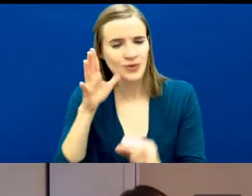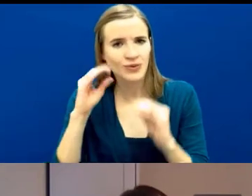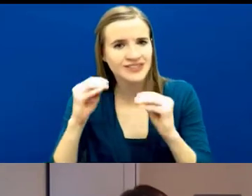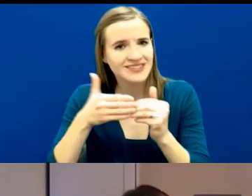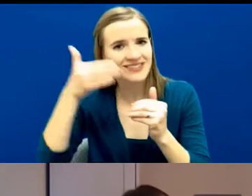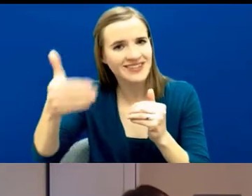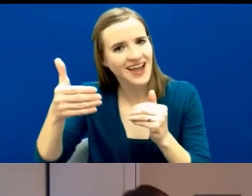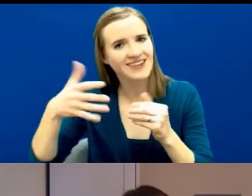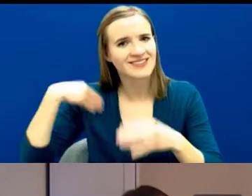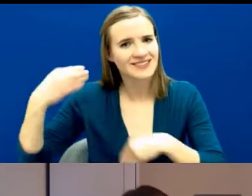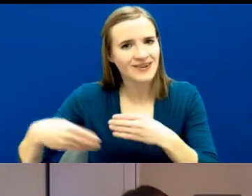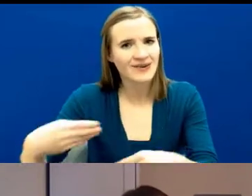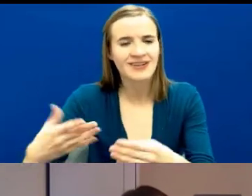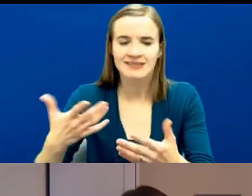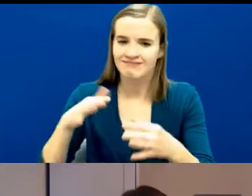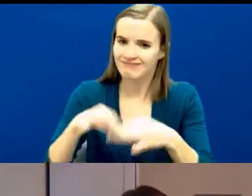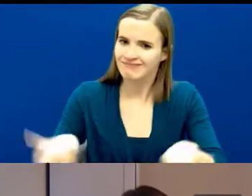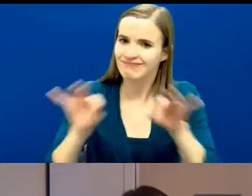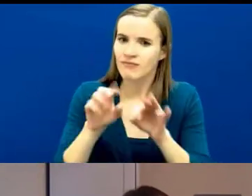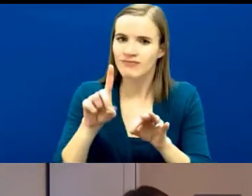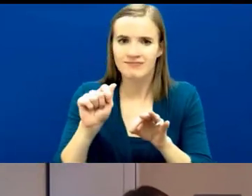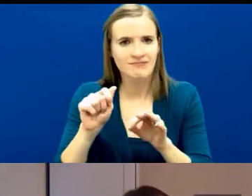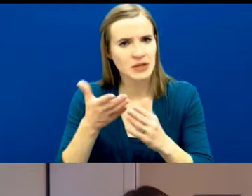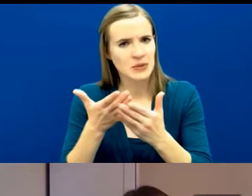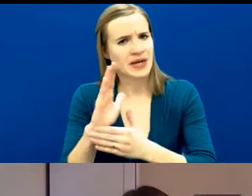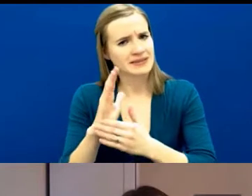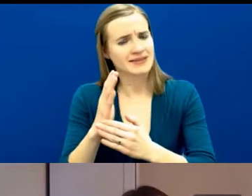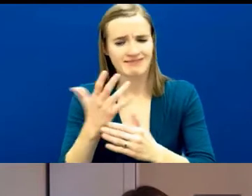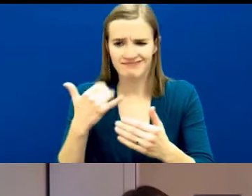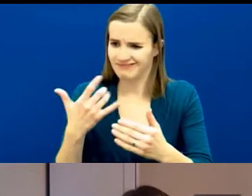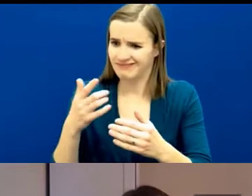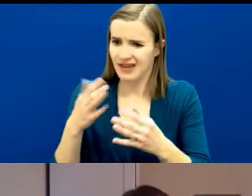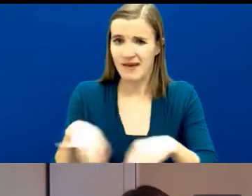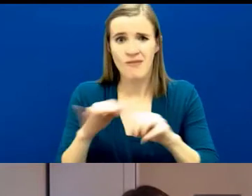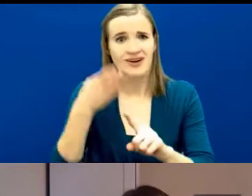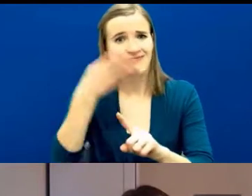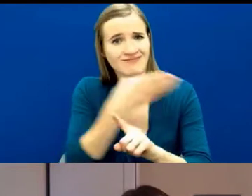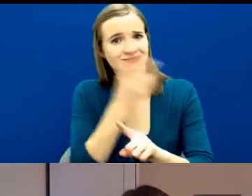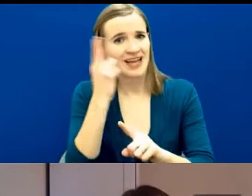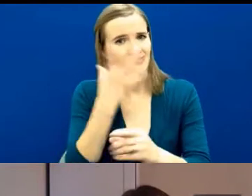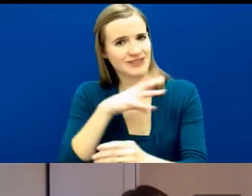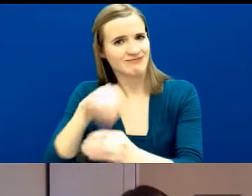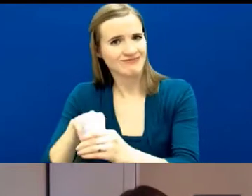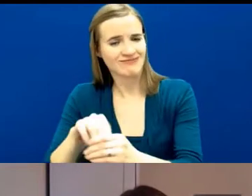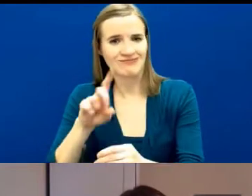important disability rights is in our history. Annette: Yeah, I agree with you on that. It's been really fun to share the book